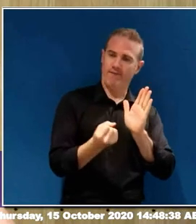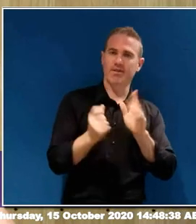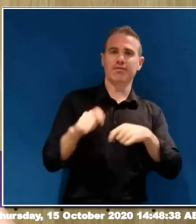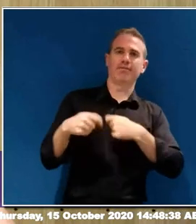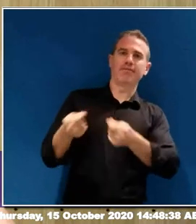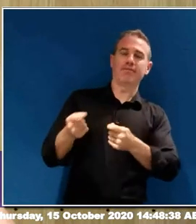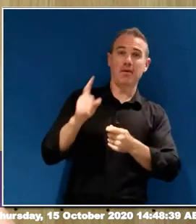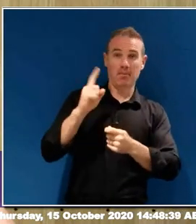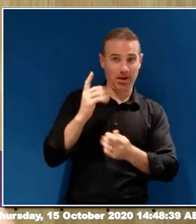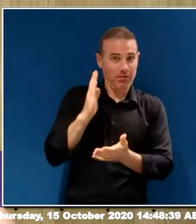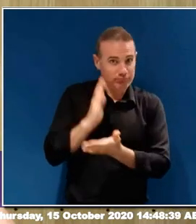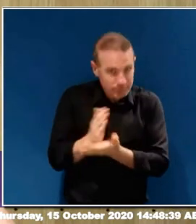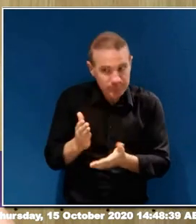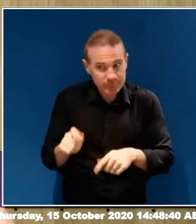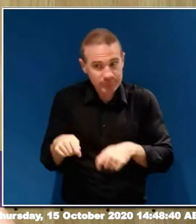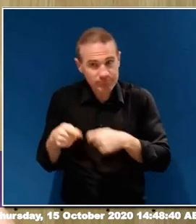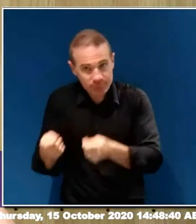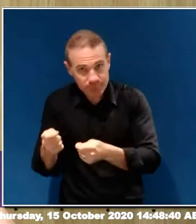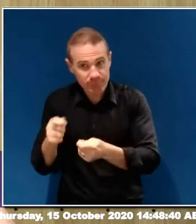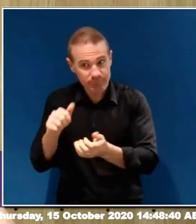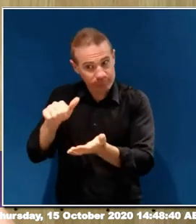Did, to your knowledge, anybody investigate whether the